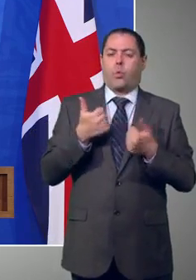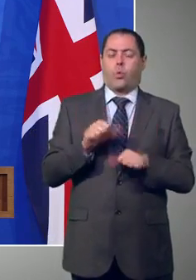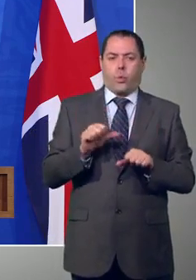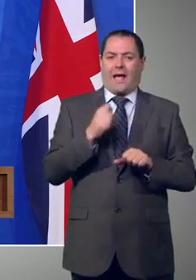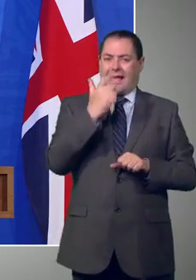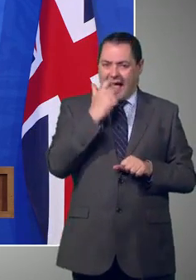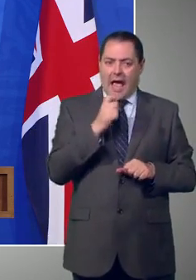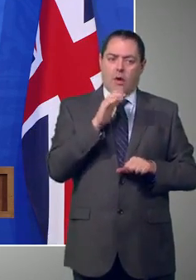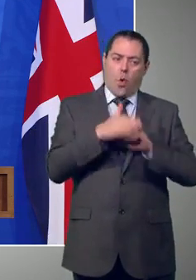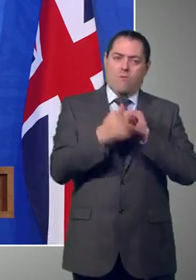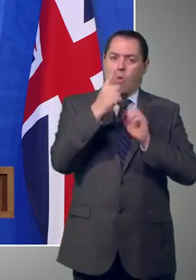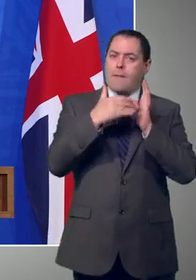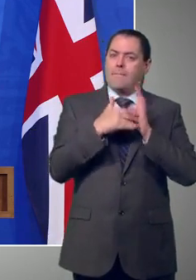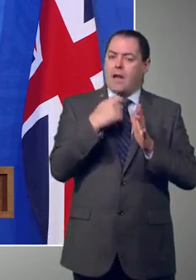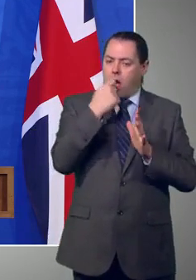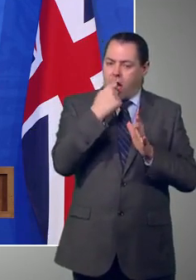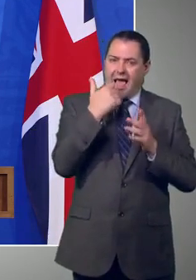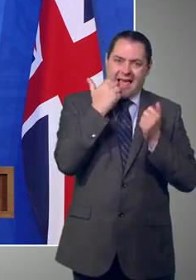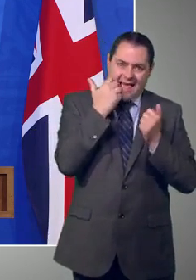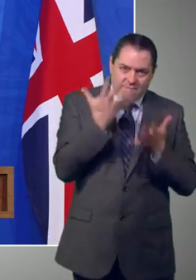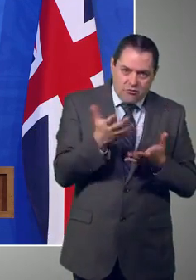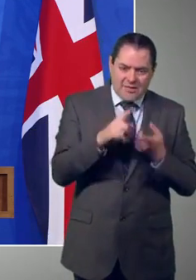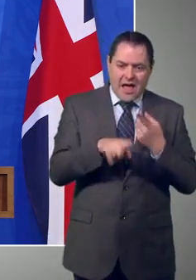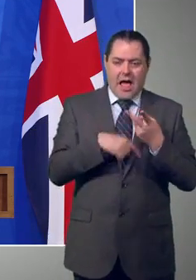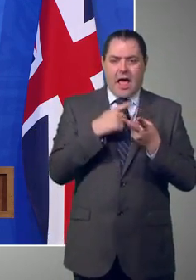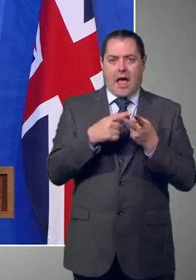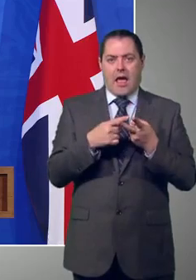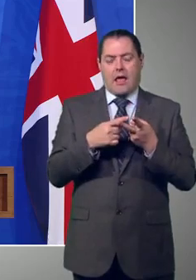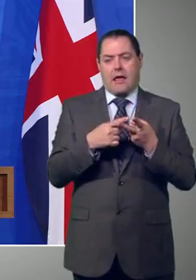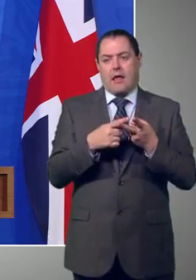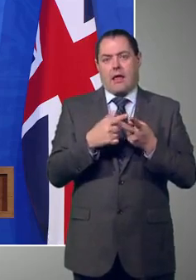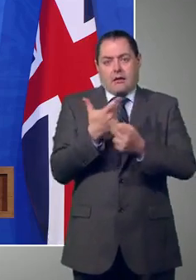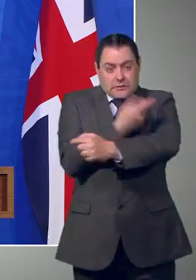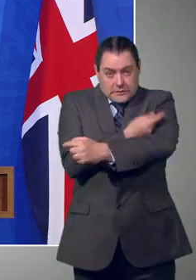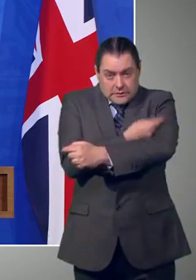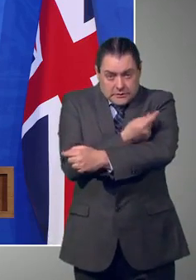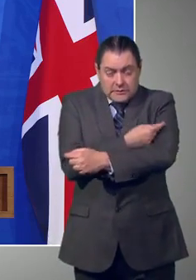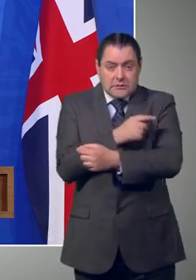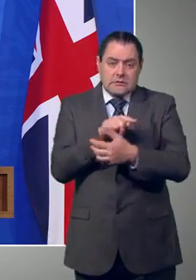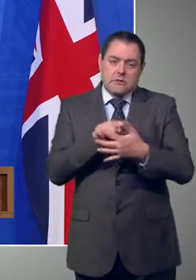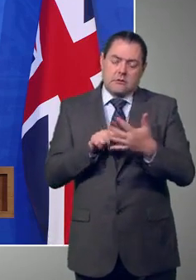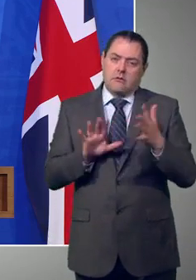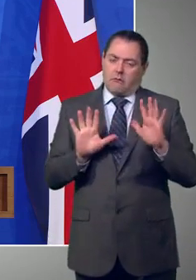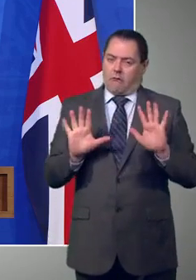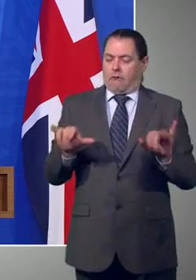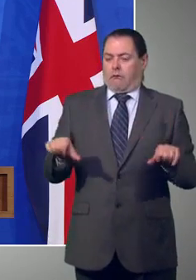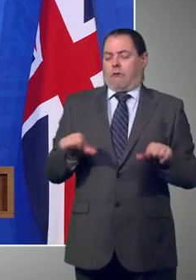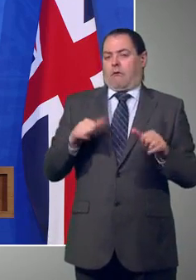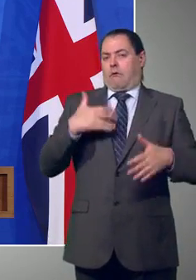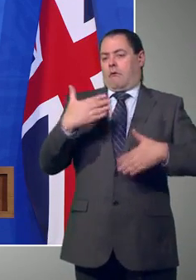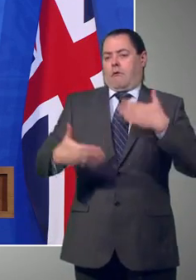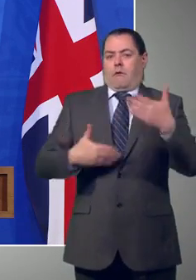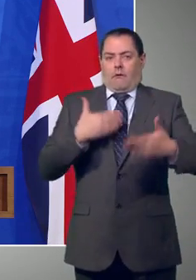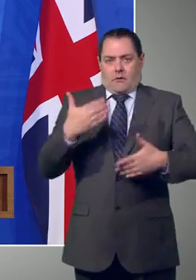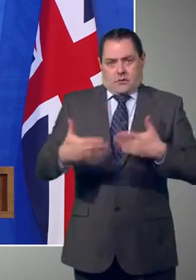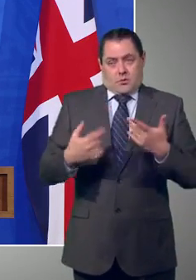regular basis, and of the vaccine, which we've been working on since the start so